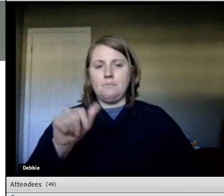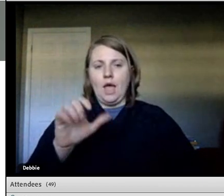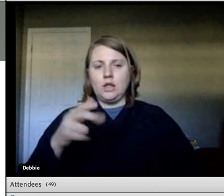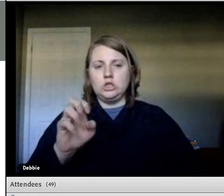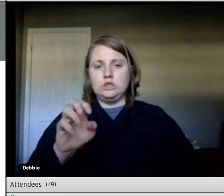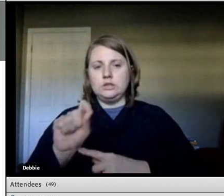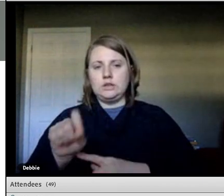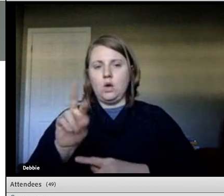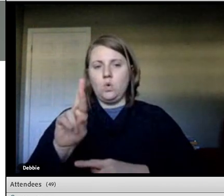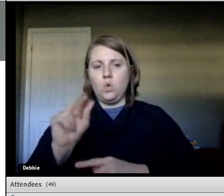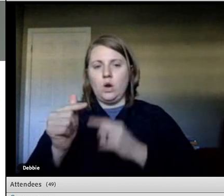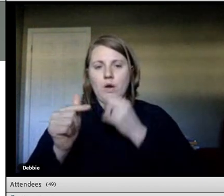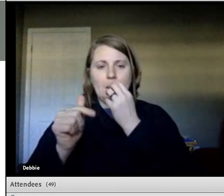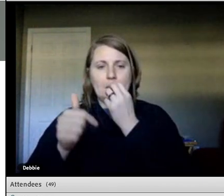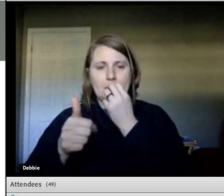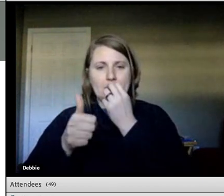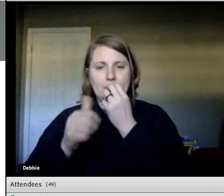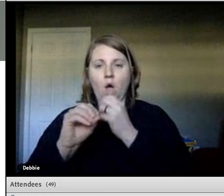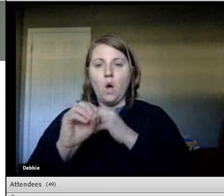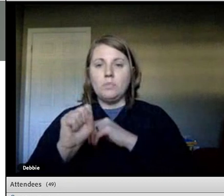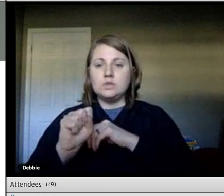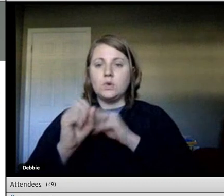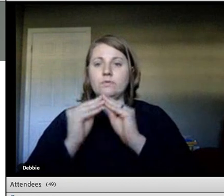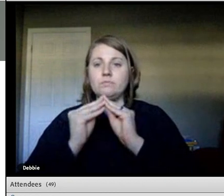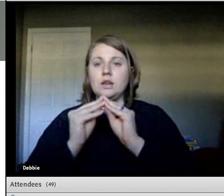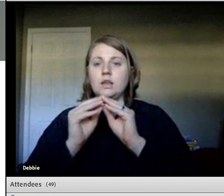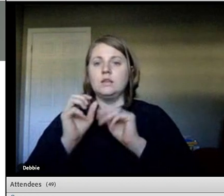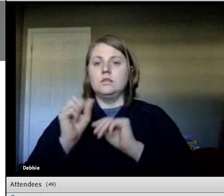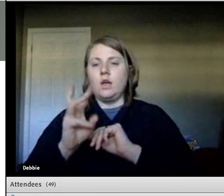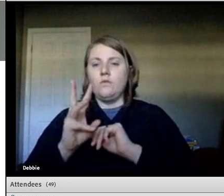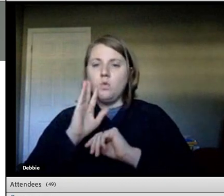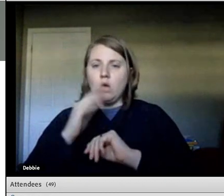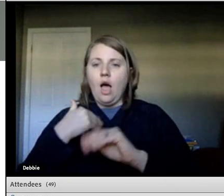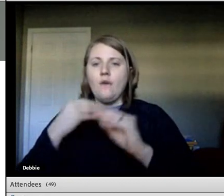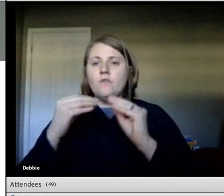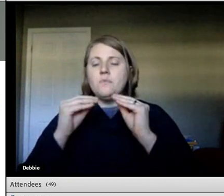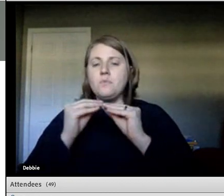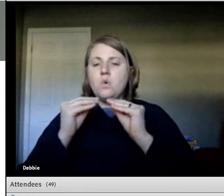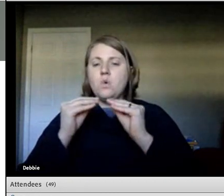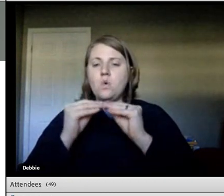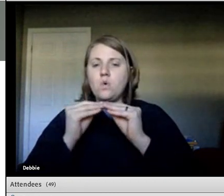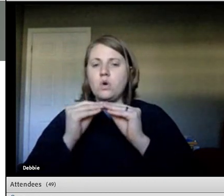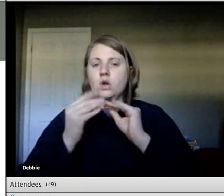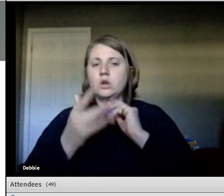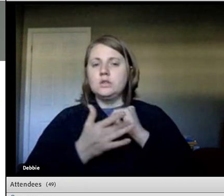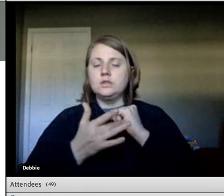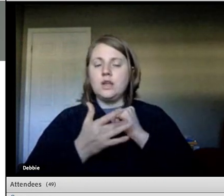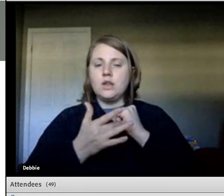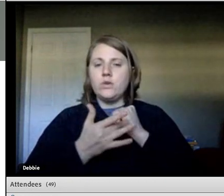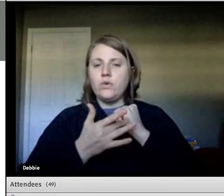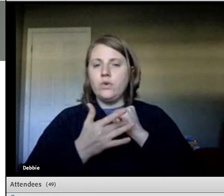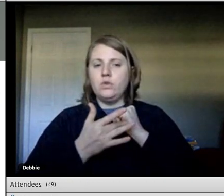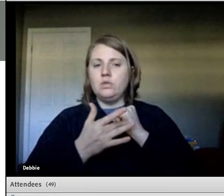That is going to have a little more technical stuff to deal with.